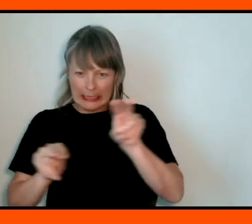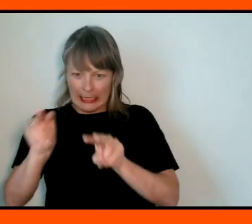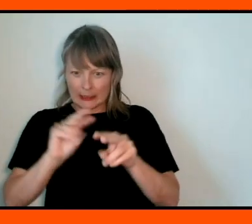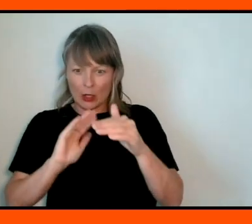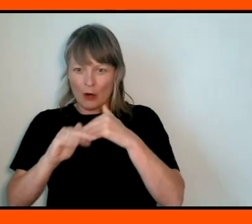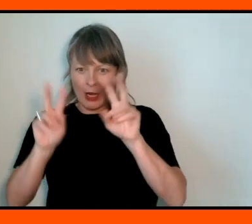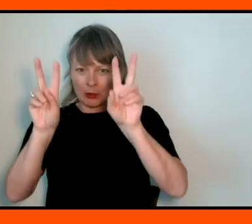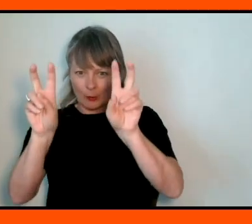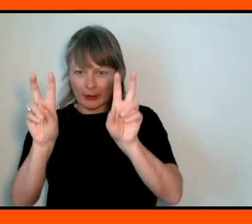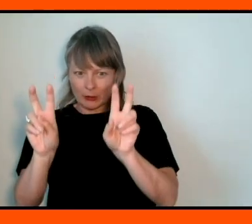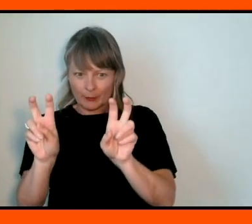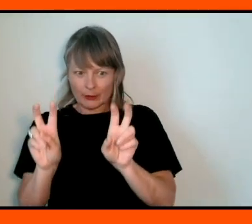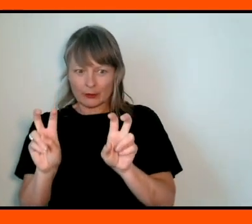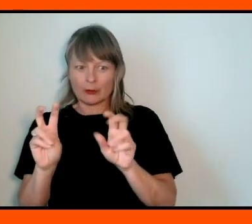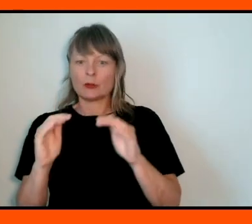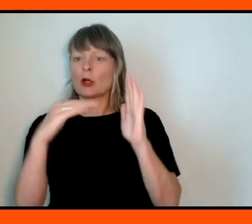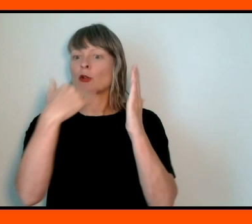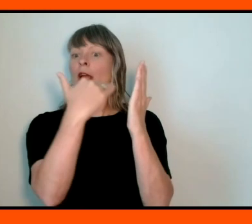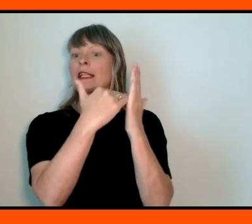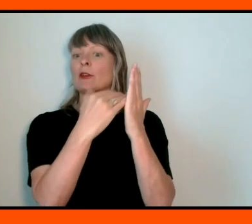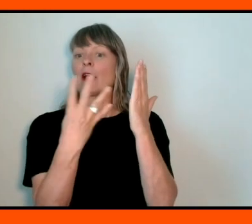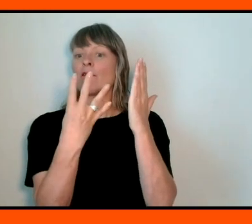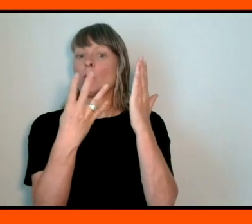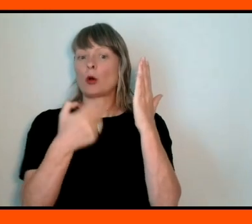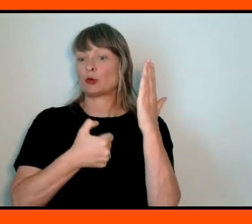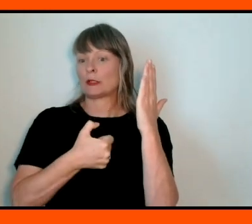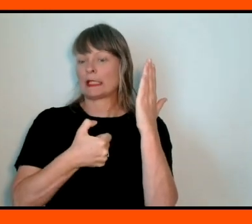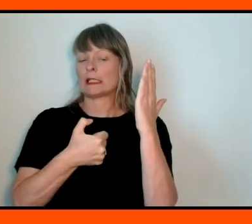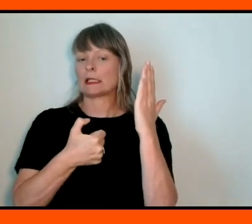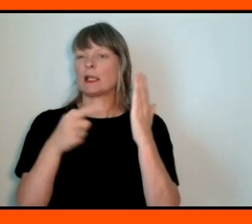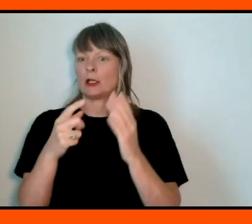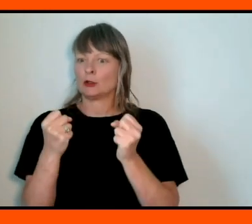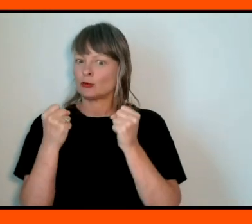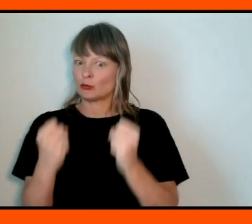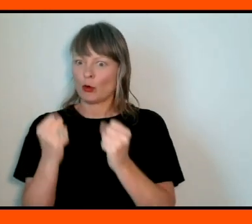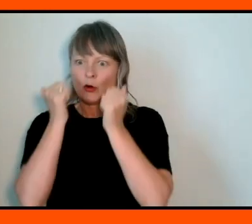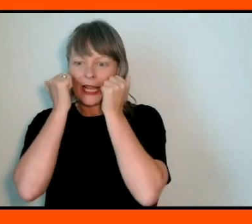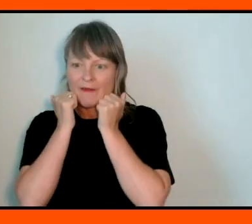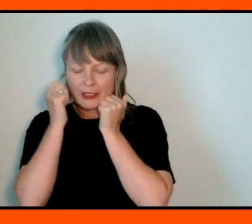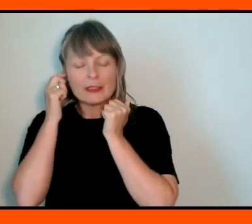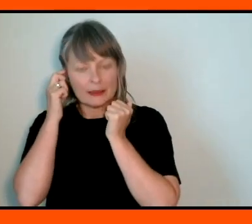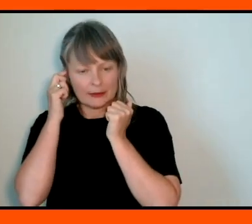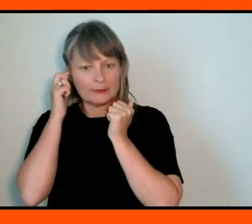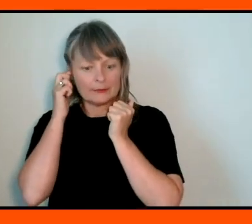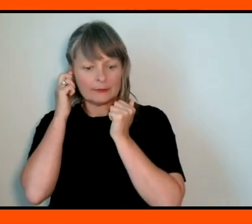This is criteria 4 to 6 on your screen. In addition to assessing all the topics individually